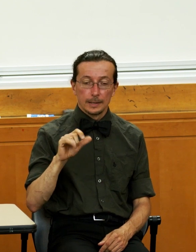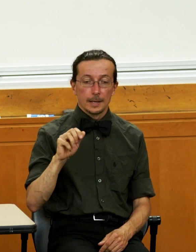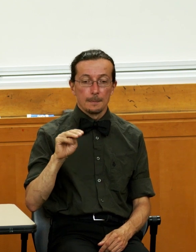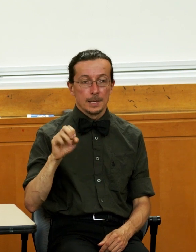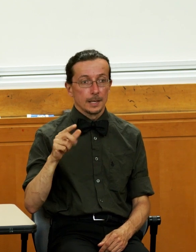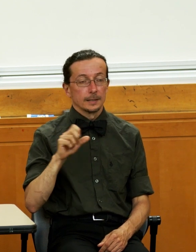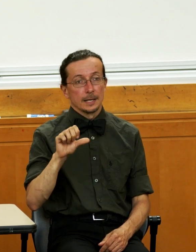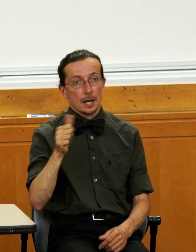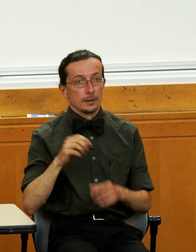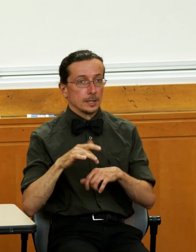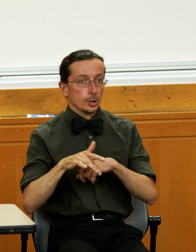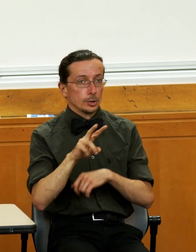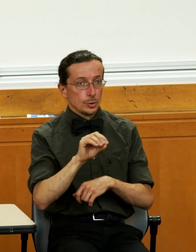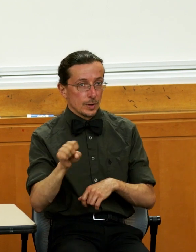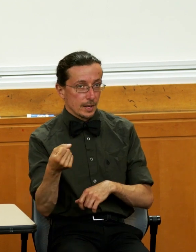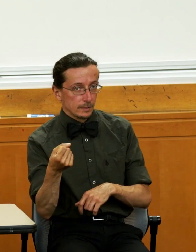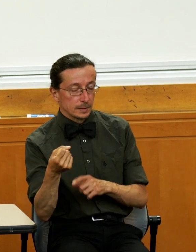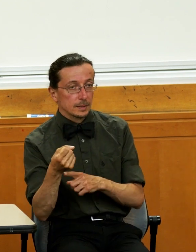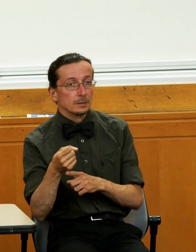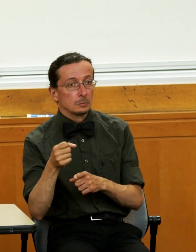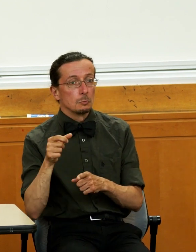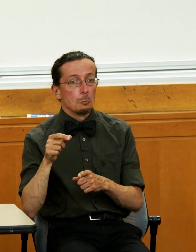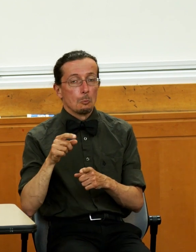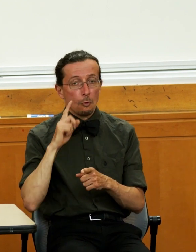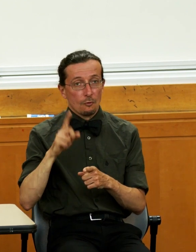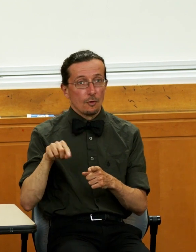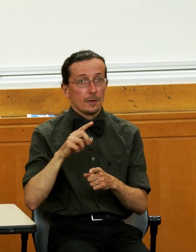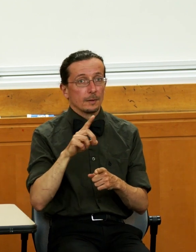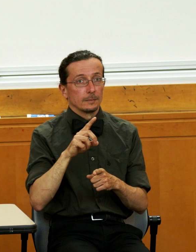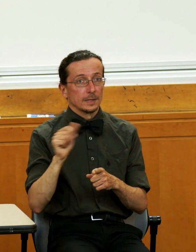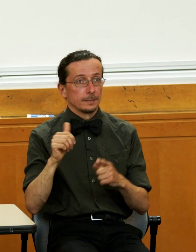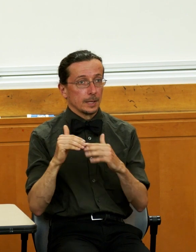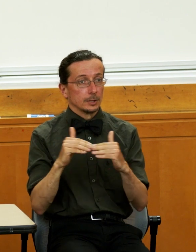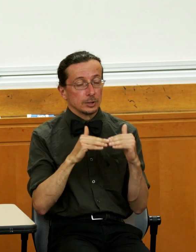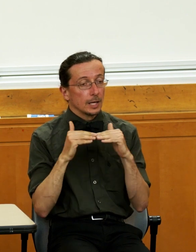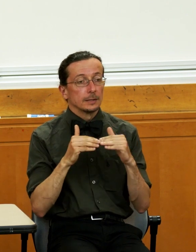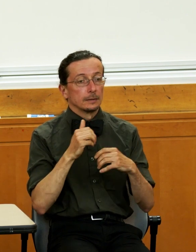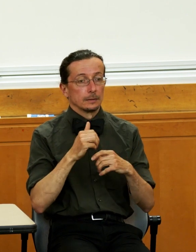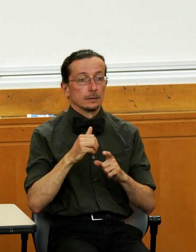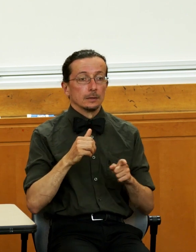the early 2000s, Disability Justice is a movement created by and for disabled people of color,